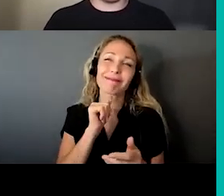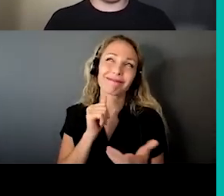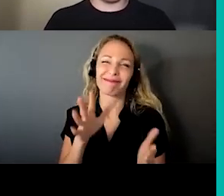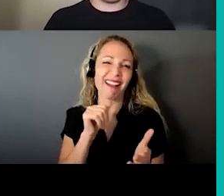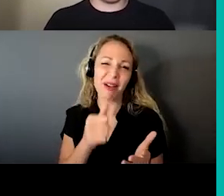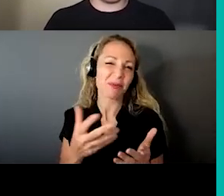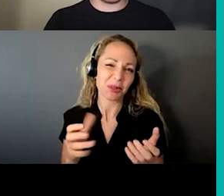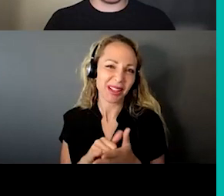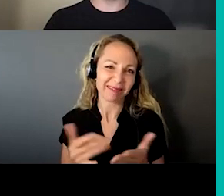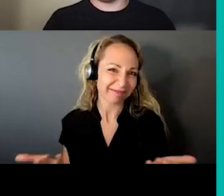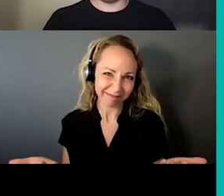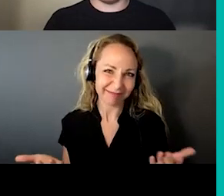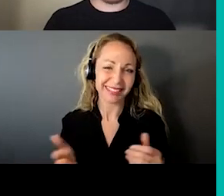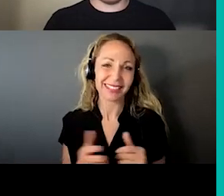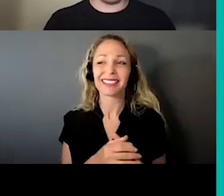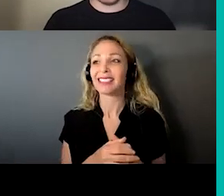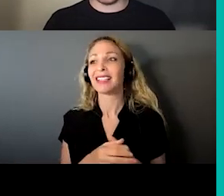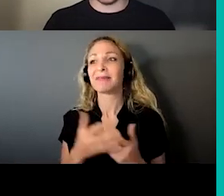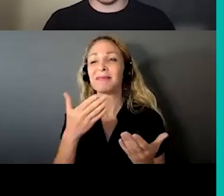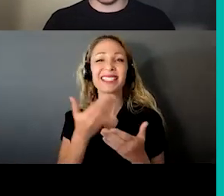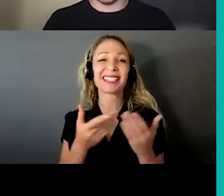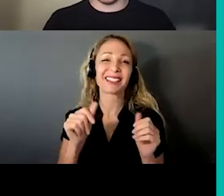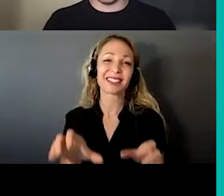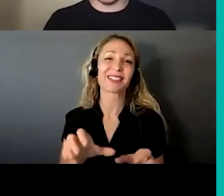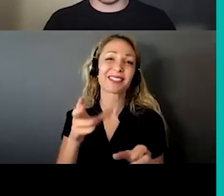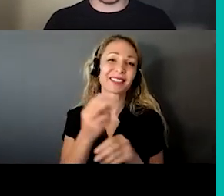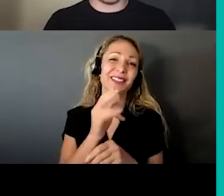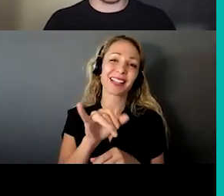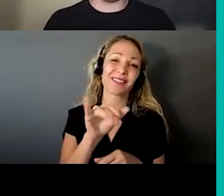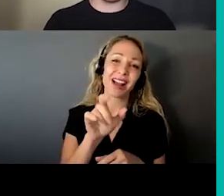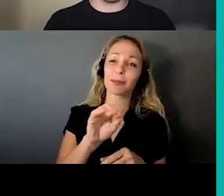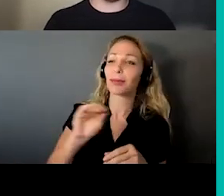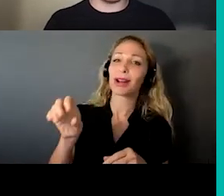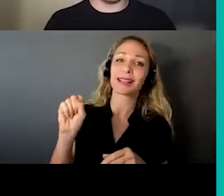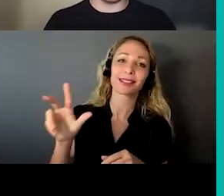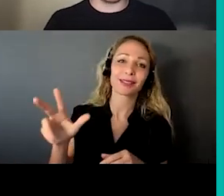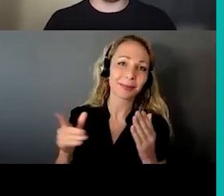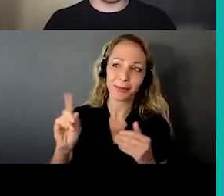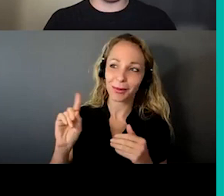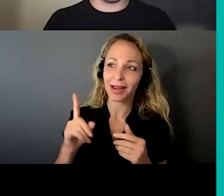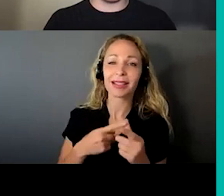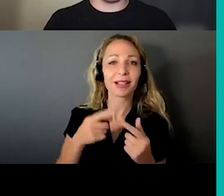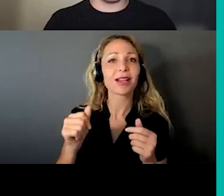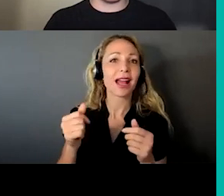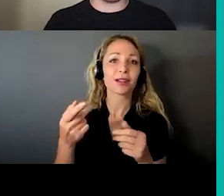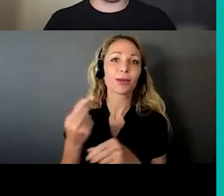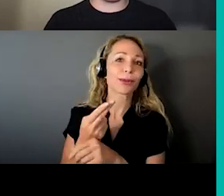BEST TAKE THAT FILE AND PUT ON S3 SOMEWHERE AND USE ASSIGNED URL OR CALL IT A DAY OR SOME OTHER METHOD.